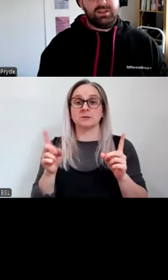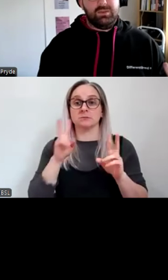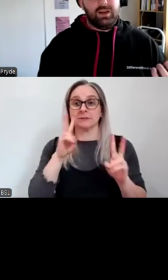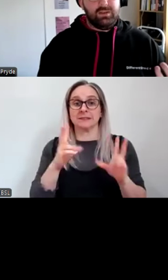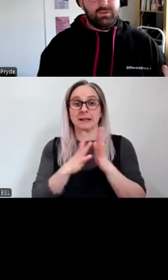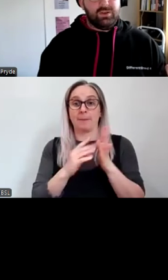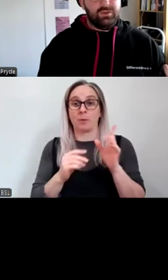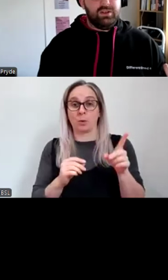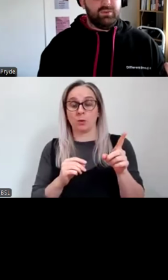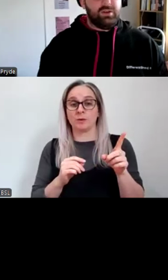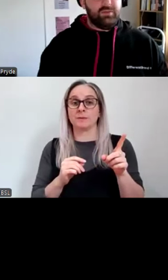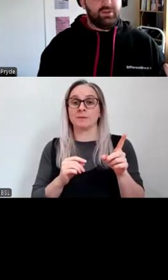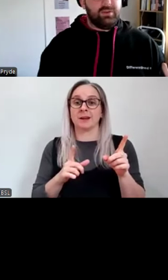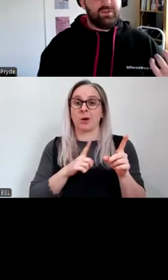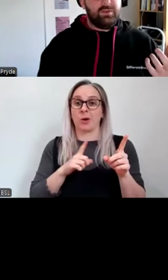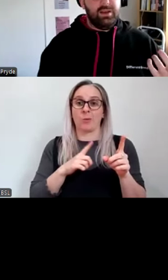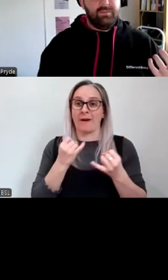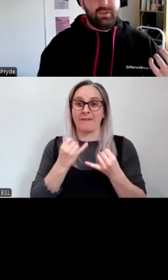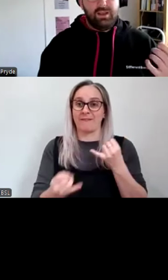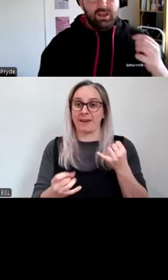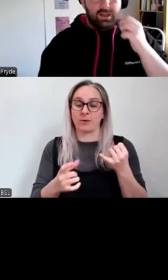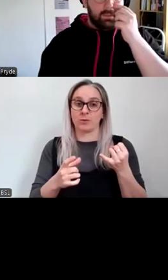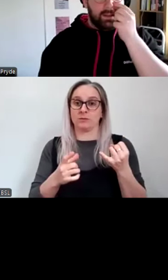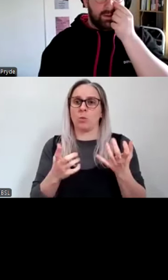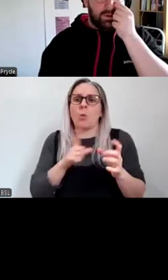We can see why the field and what level the field that depending